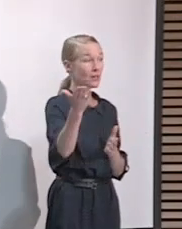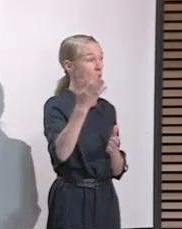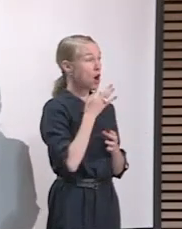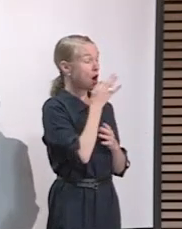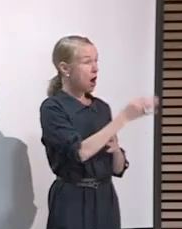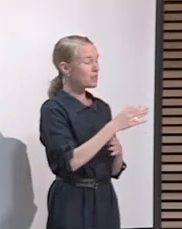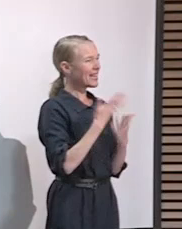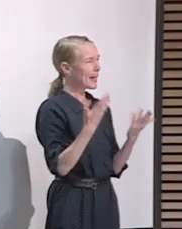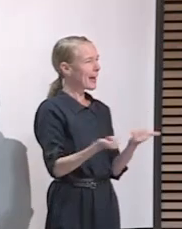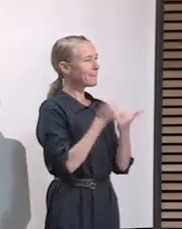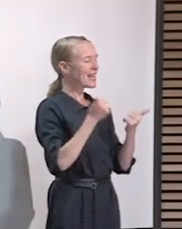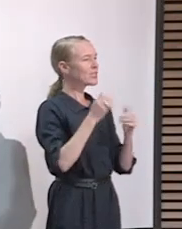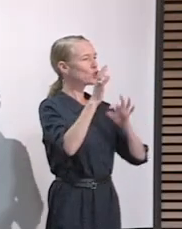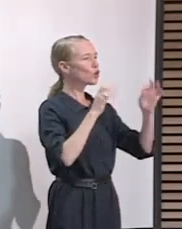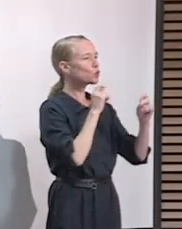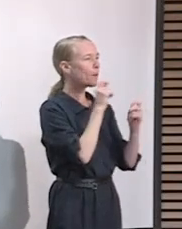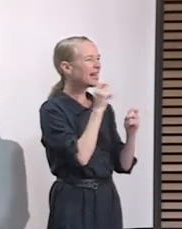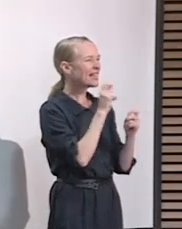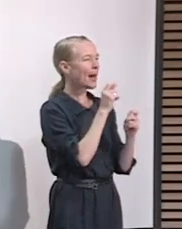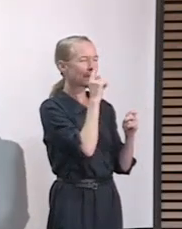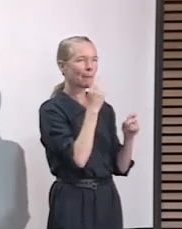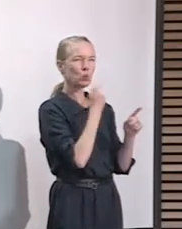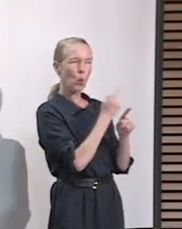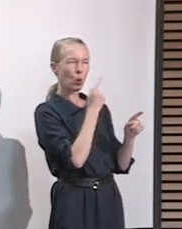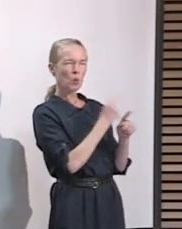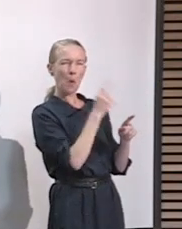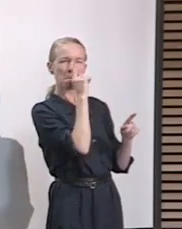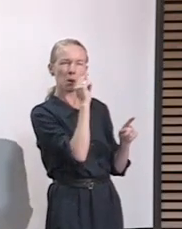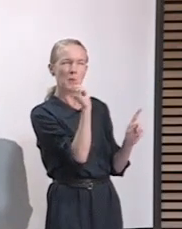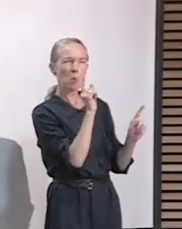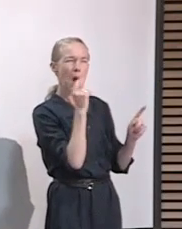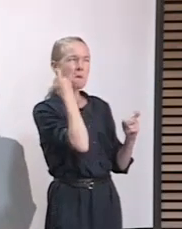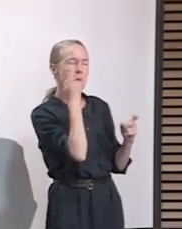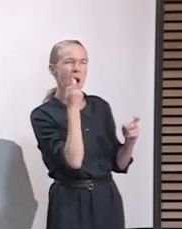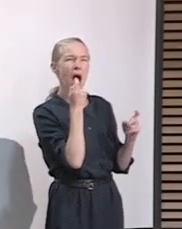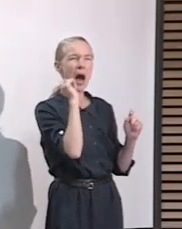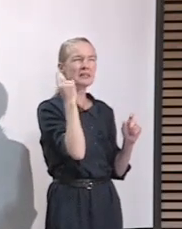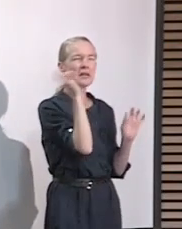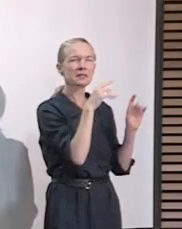Report -- Last question. There's been more